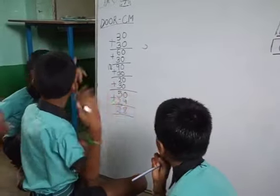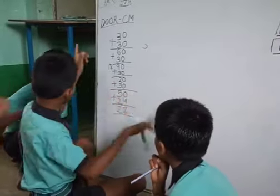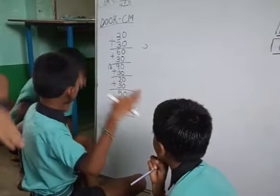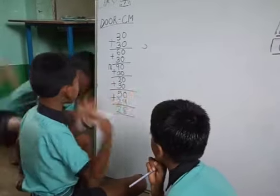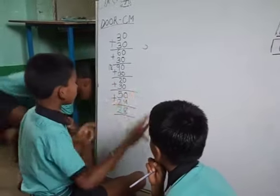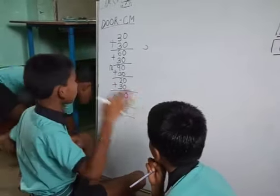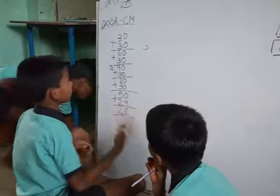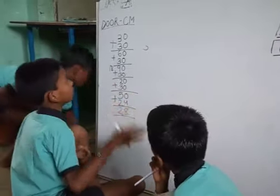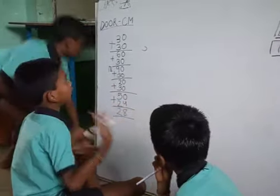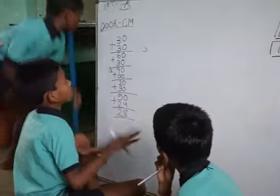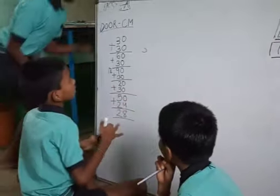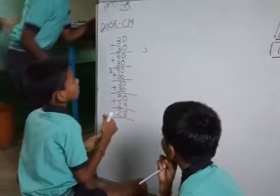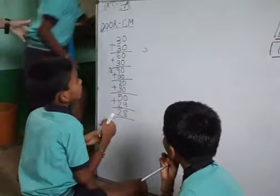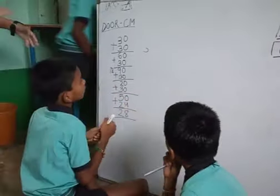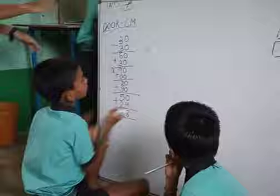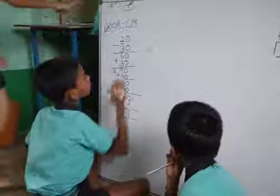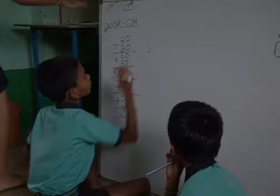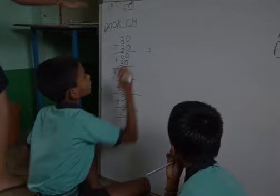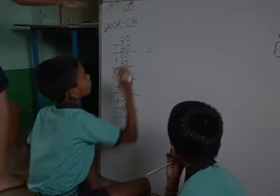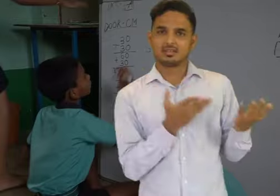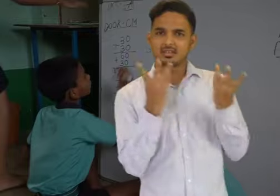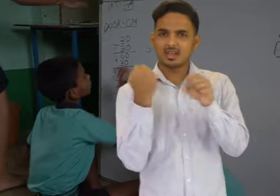write efficiently wait a minute did we also connect english with the planting